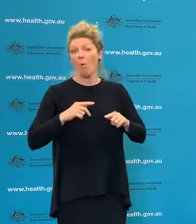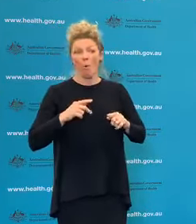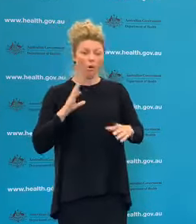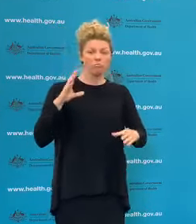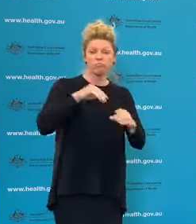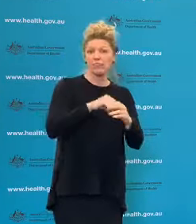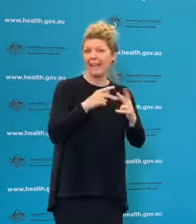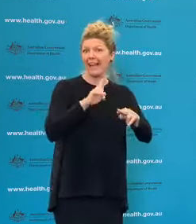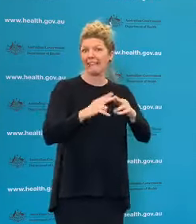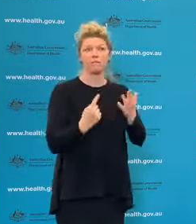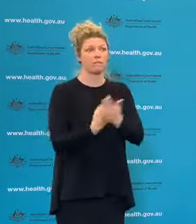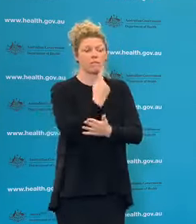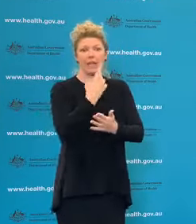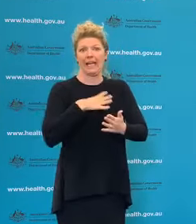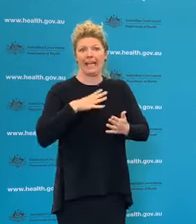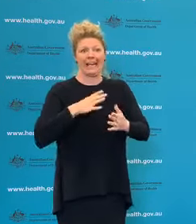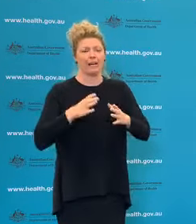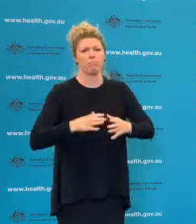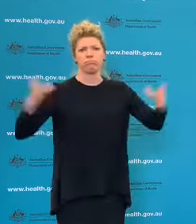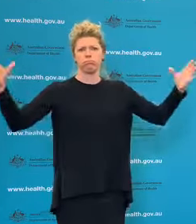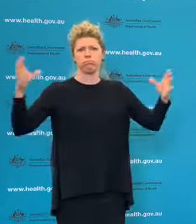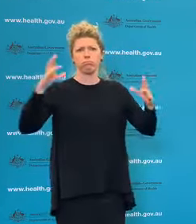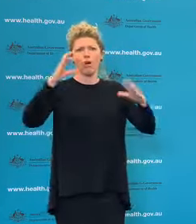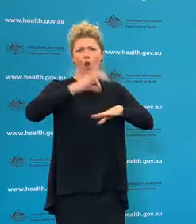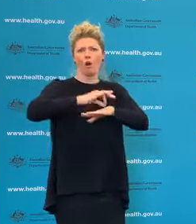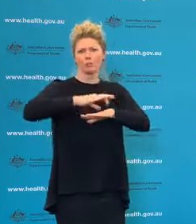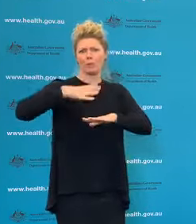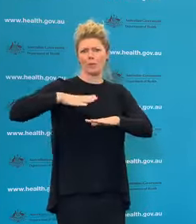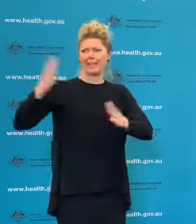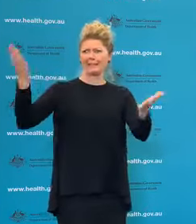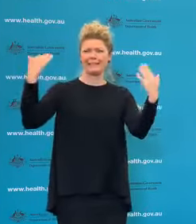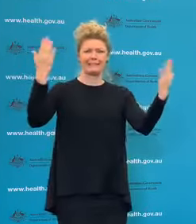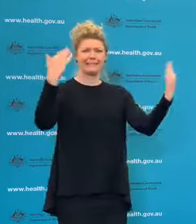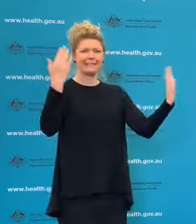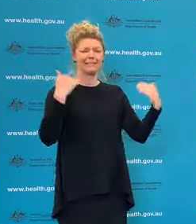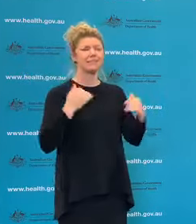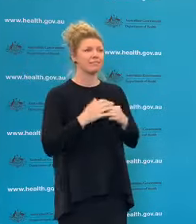training has commenced and all of the places are now filled. Those nurses, the